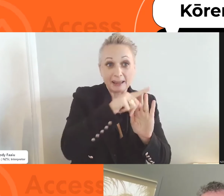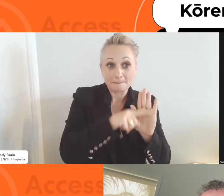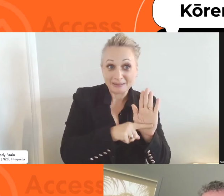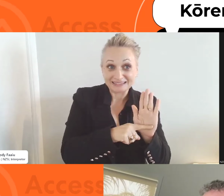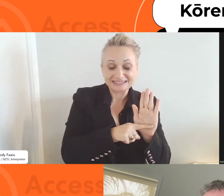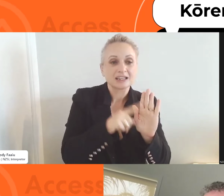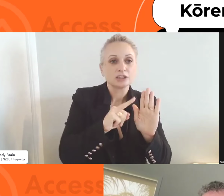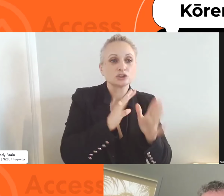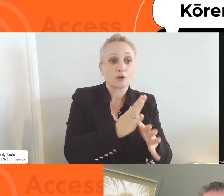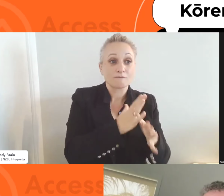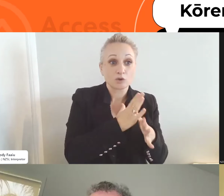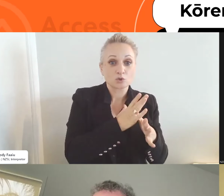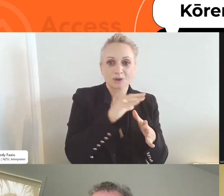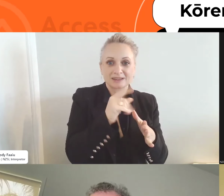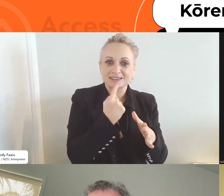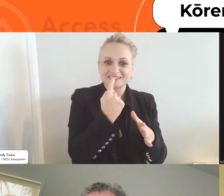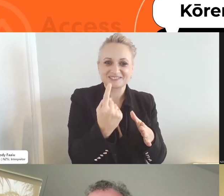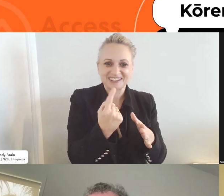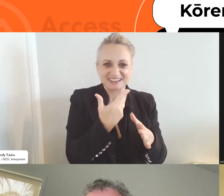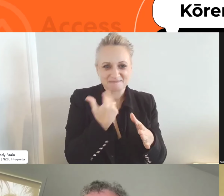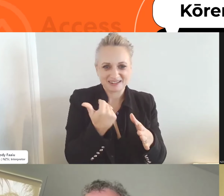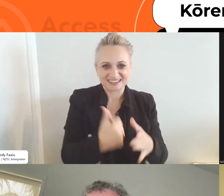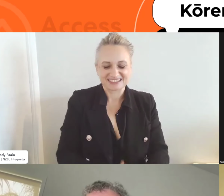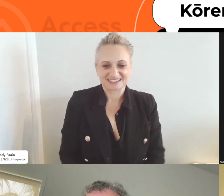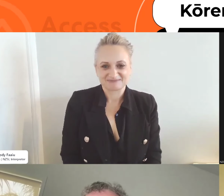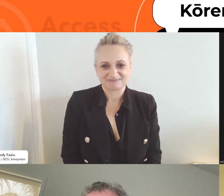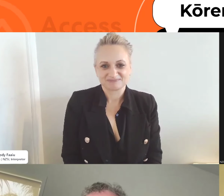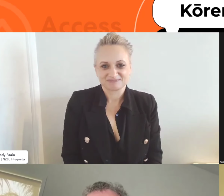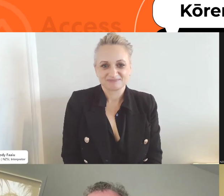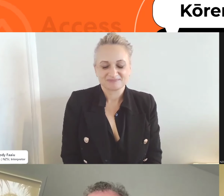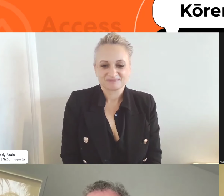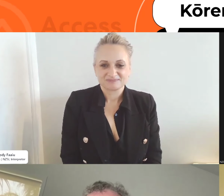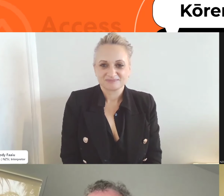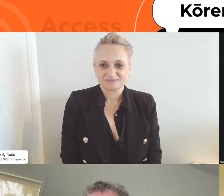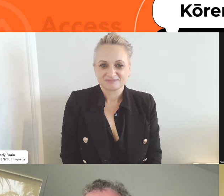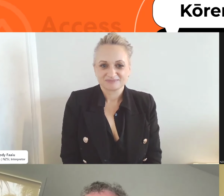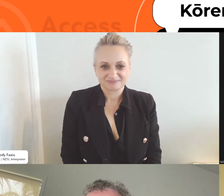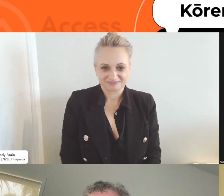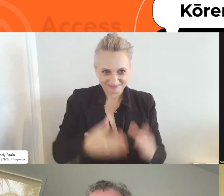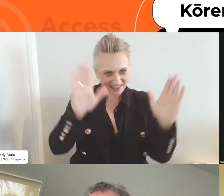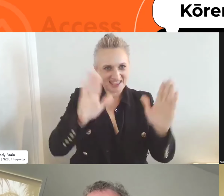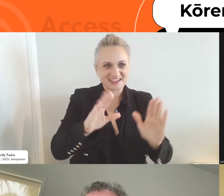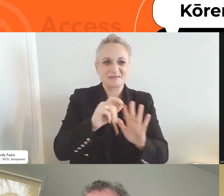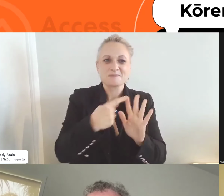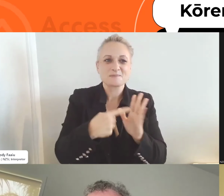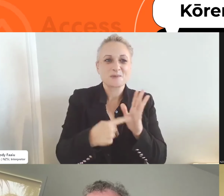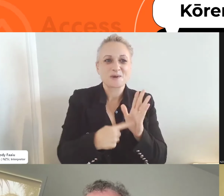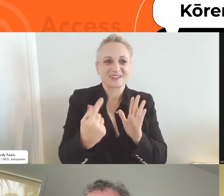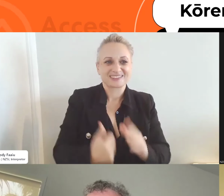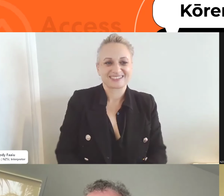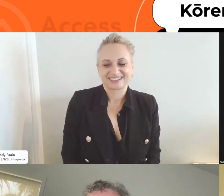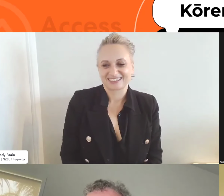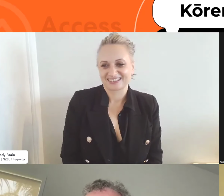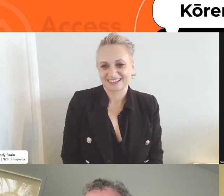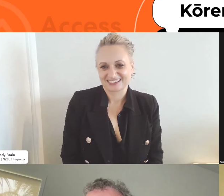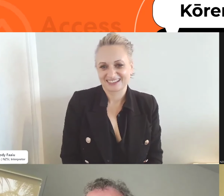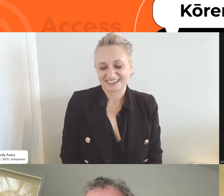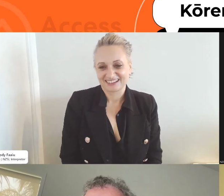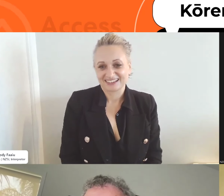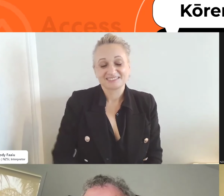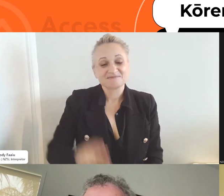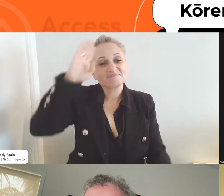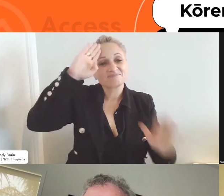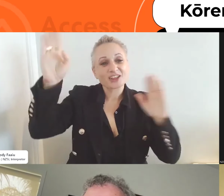one can jump in. Gidday Paul. Kia ora koutou, I'm Paul Gilberd, I'm